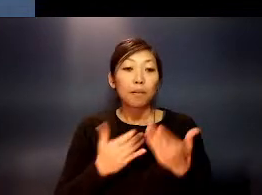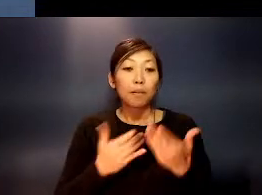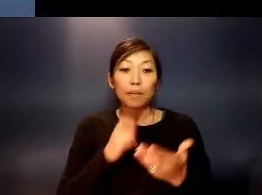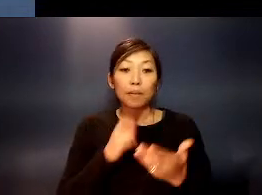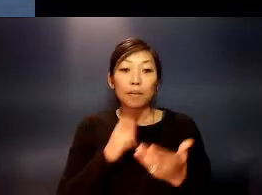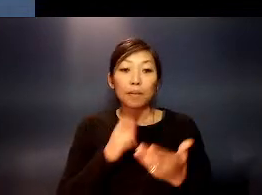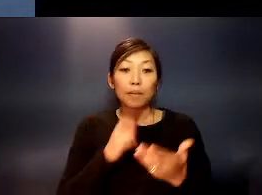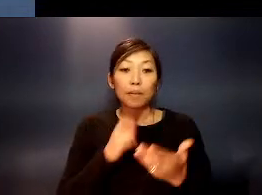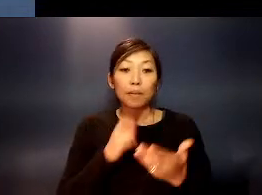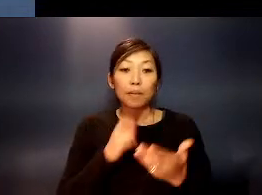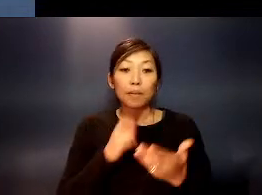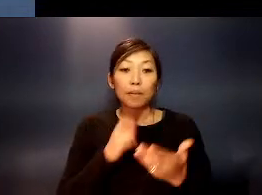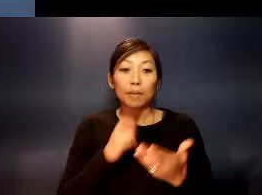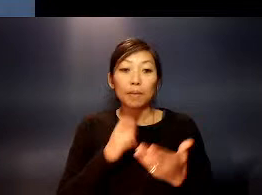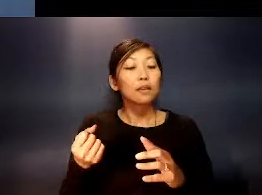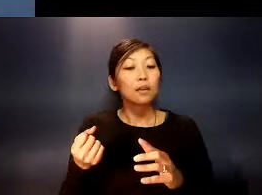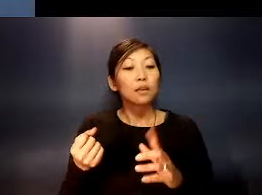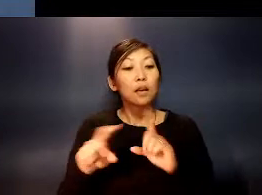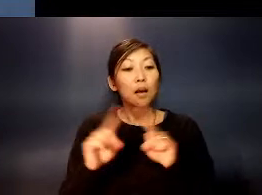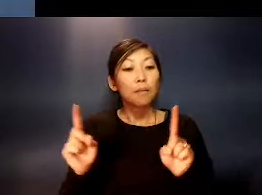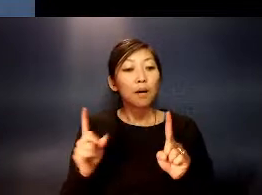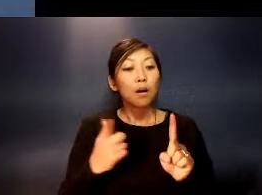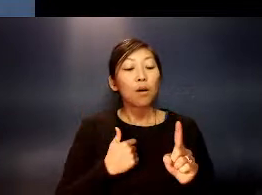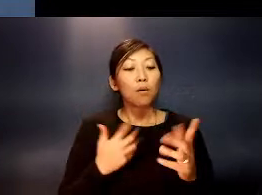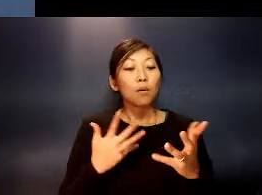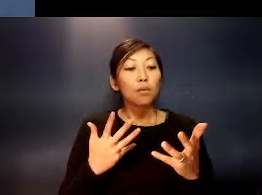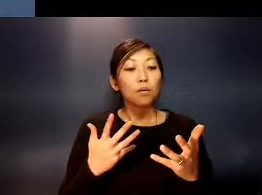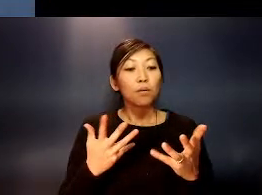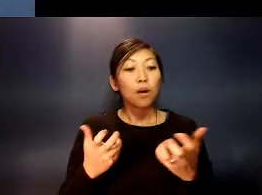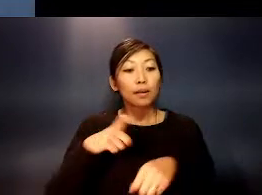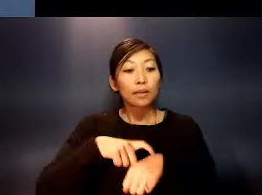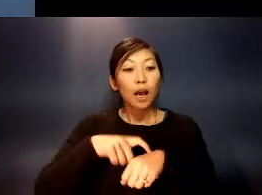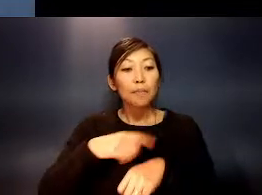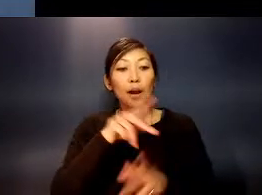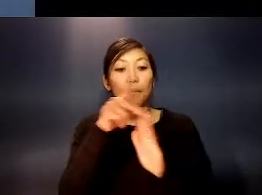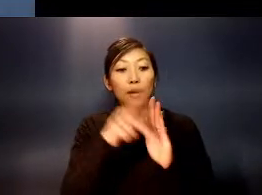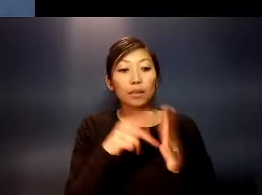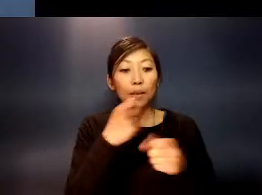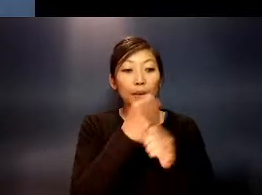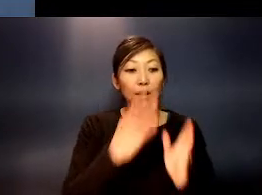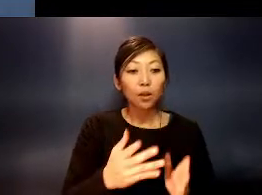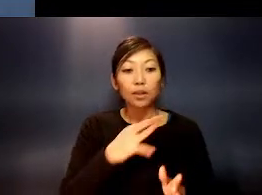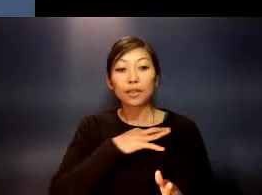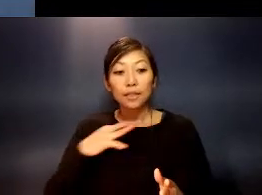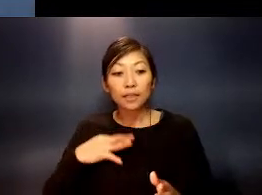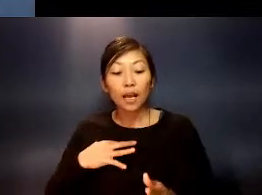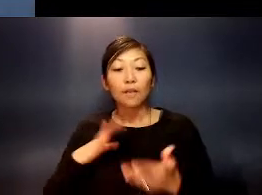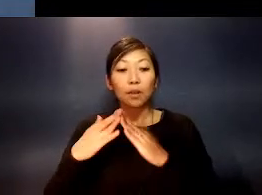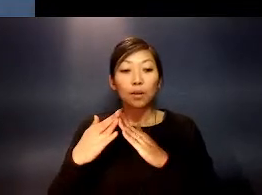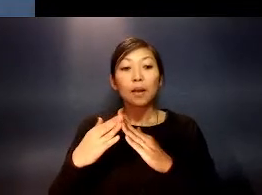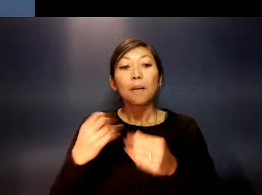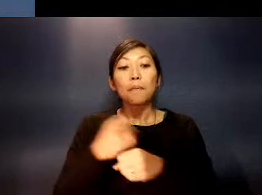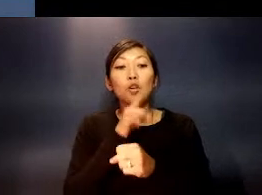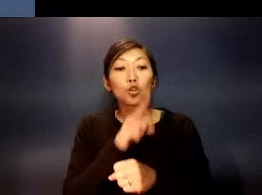SEEING NONE, THE CLERK WILL CALL THE ROLL. ≫ Clerk: COUNCIL MEMBER PALMISANO. ≫ COUNCIL MEMBER PALMISANO: AYE. ≫ Clerk: COUNCIL MEMBER GORDON. ≫ COUNCIL MEMBER GORDON: AYE. ≫ Clerk: COUNCIL MEMBER CANO.